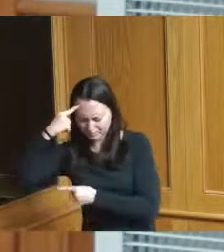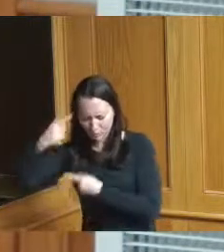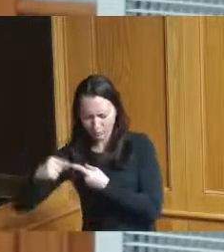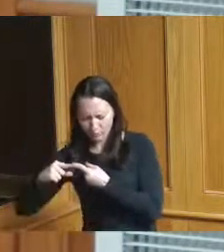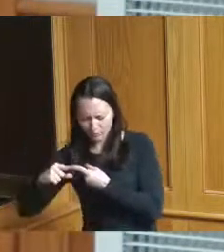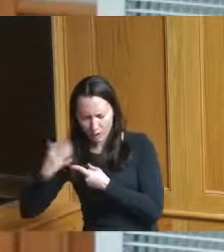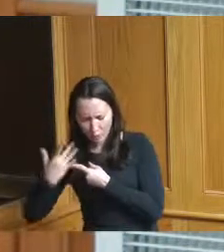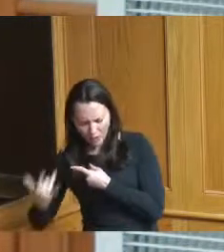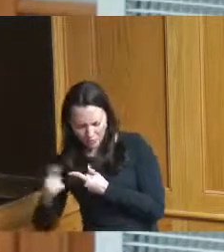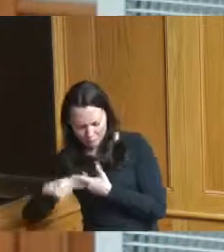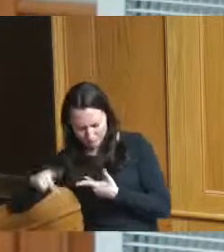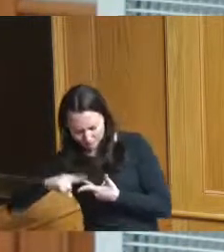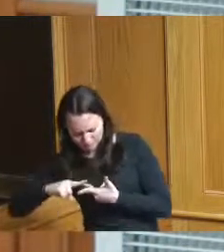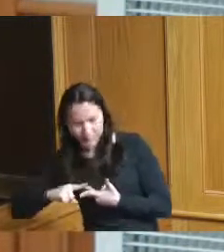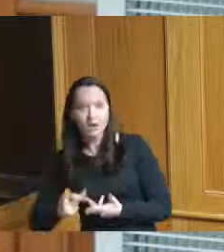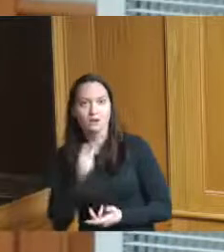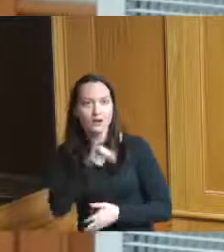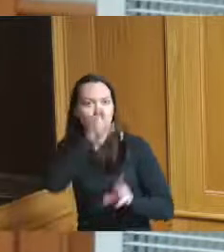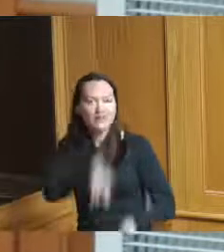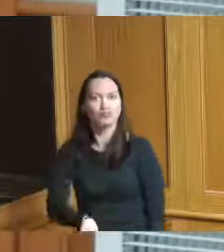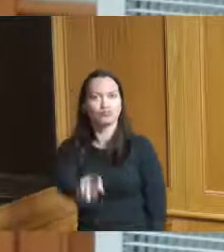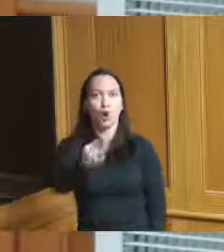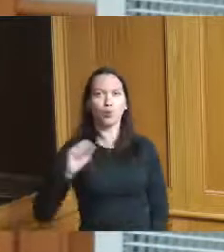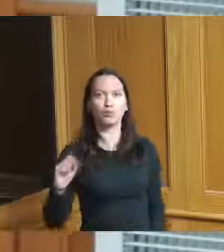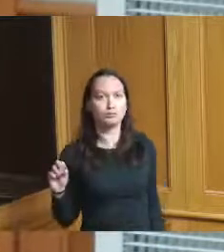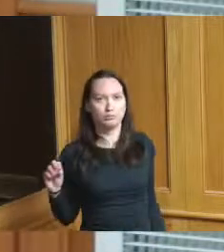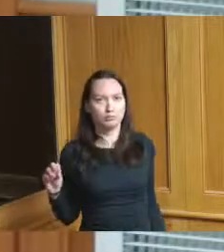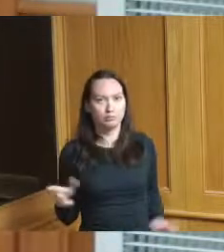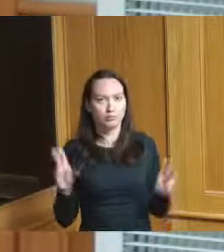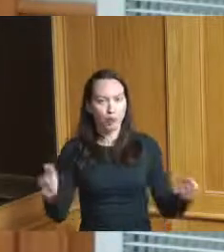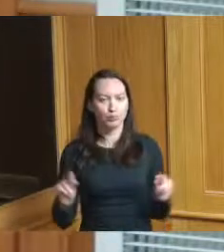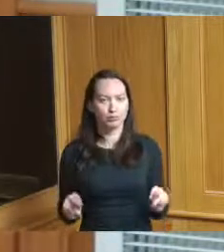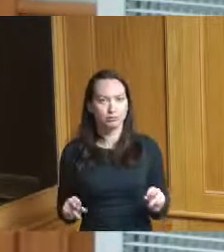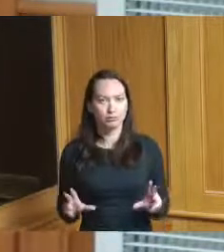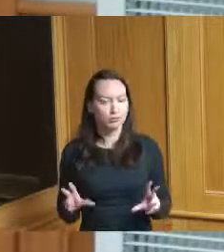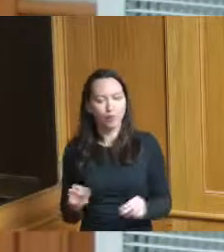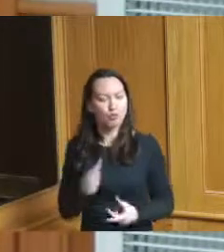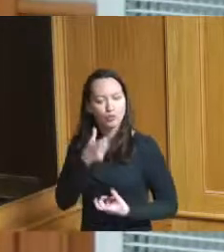beyond the knee-jerk reaction of no it's not for me I don't trust it the long-term effects